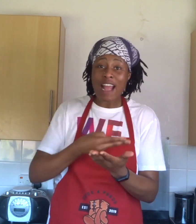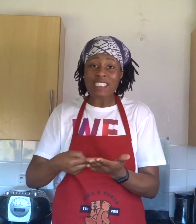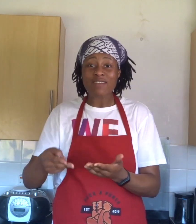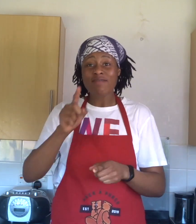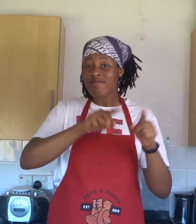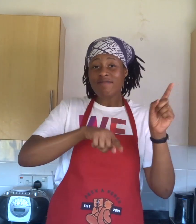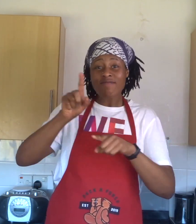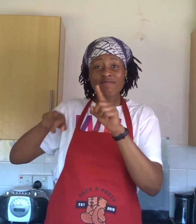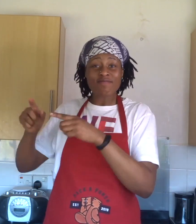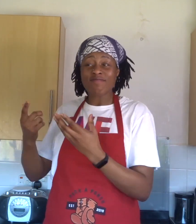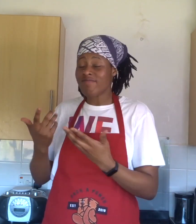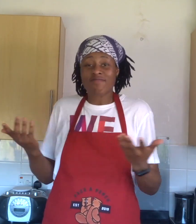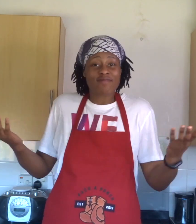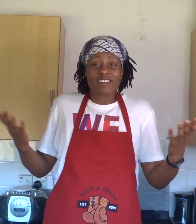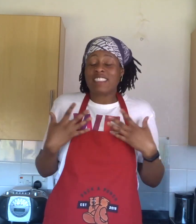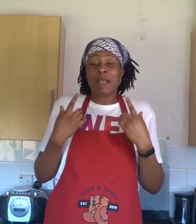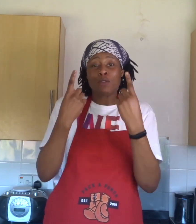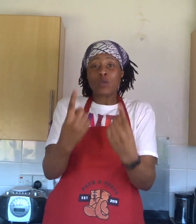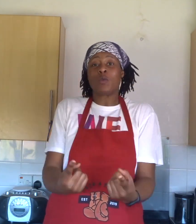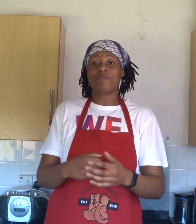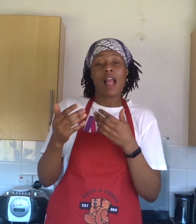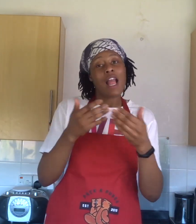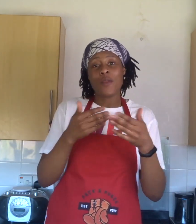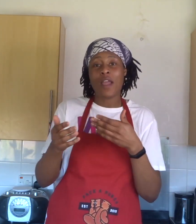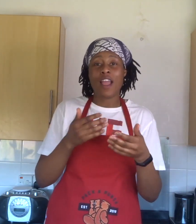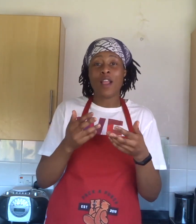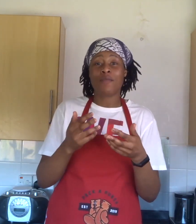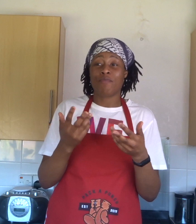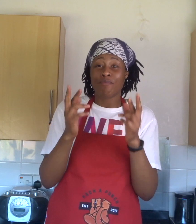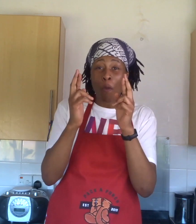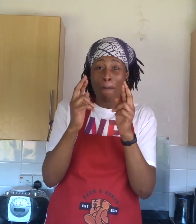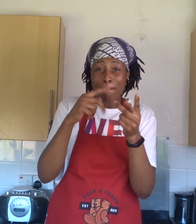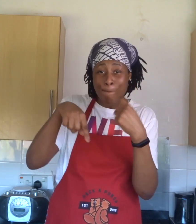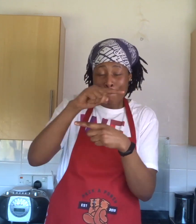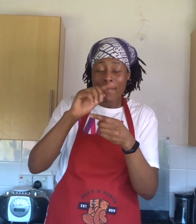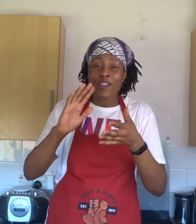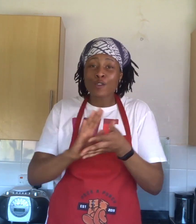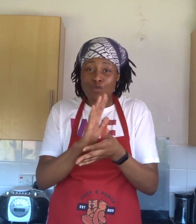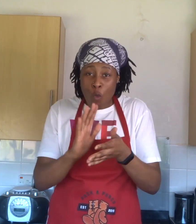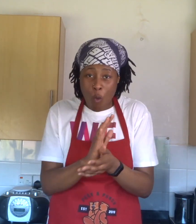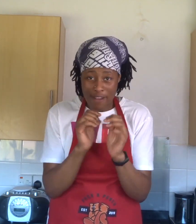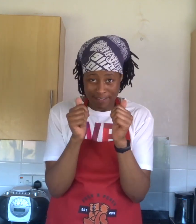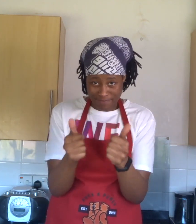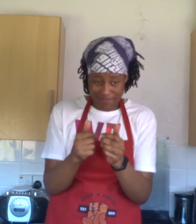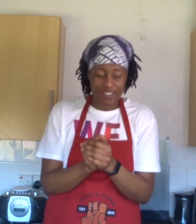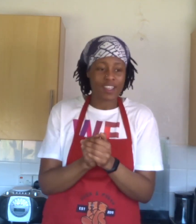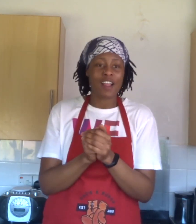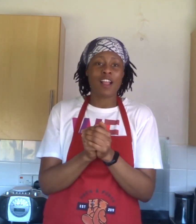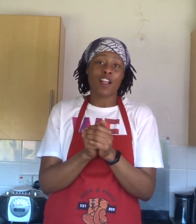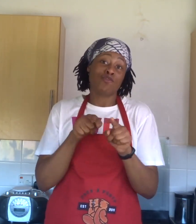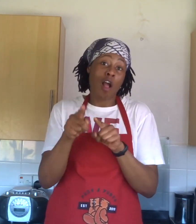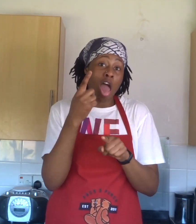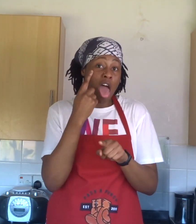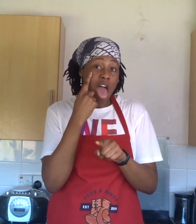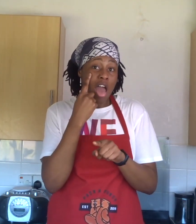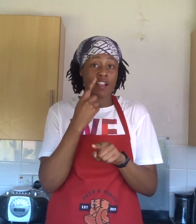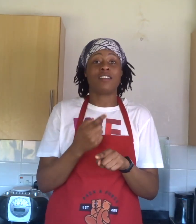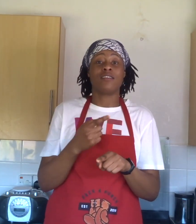or even chocolate spread. It's totally up to you. Anyway, I hope you have all enjoyed